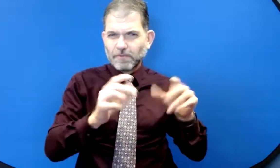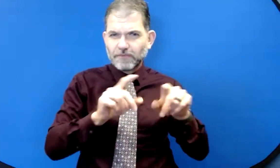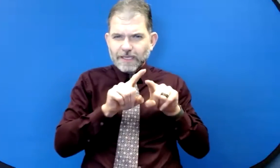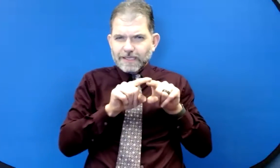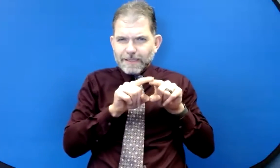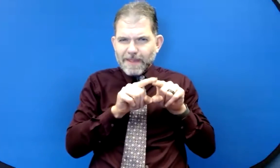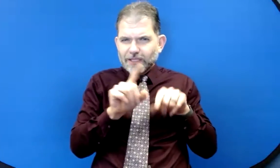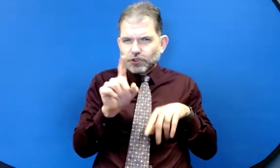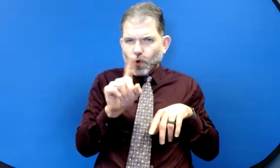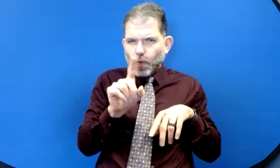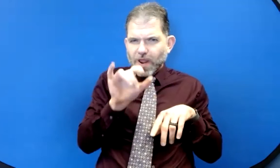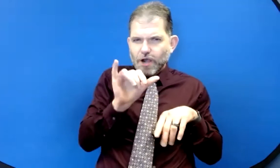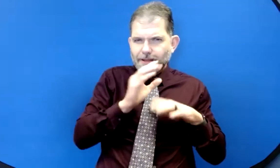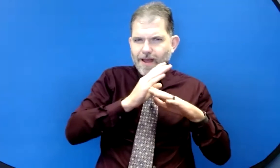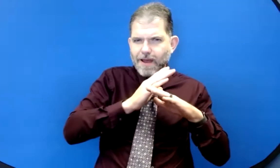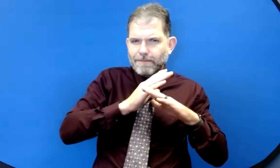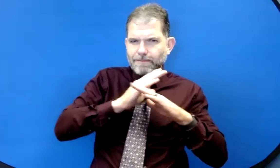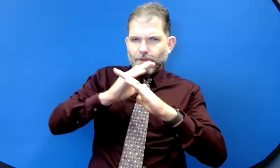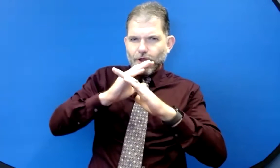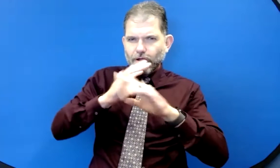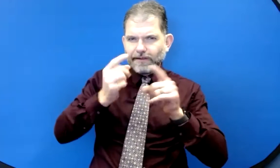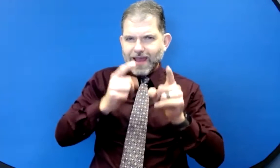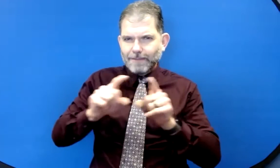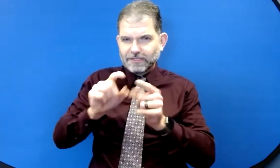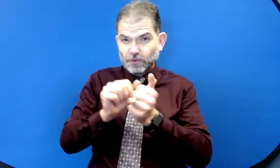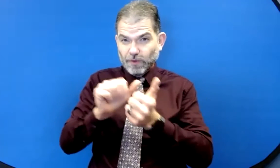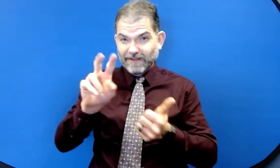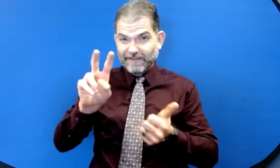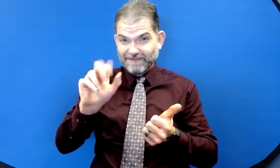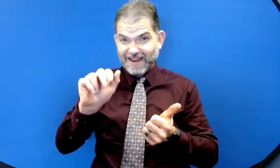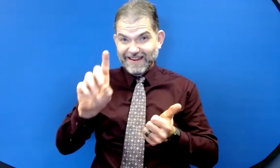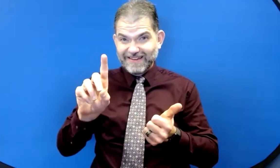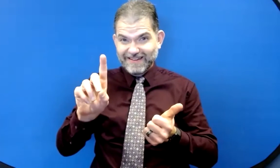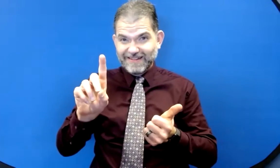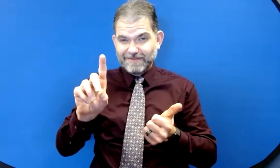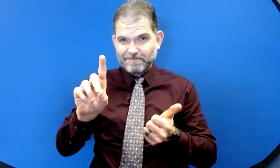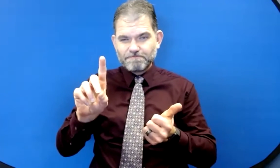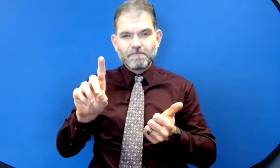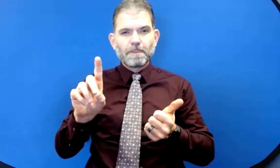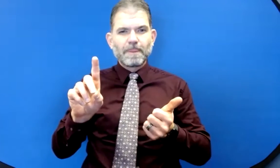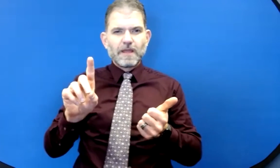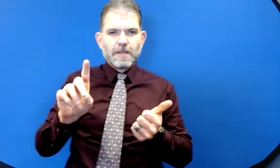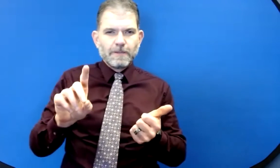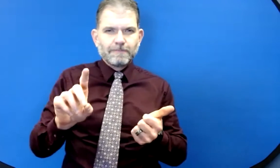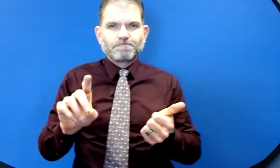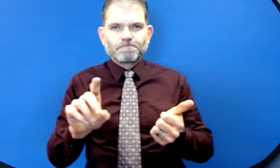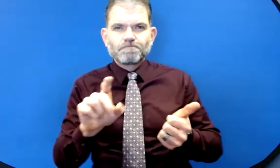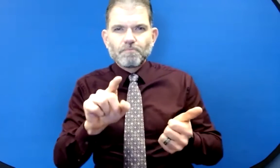ASL Interpreter: it impacts vision. ASL Interpreter: So it all depends on what area of the brain those blockages are affecting.